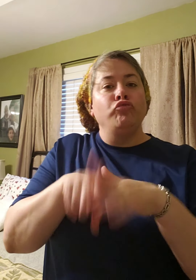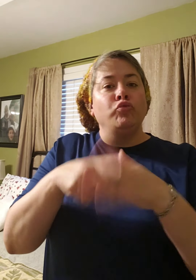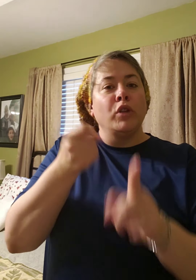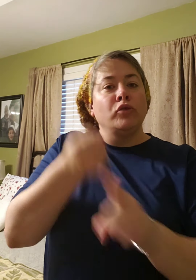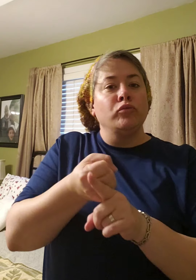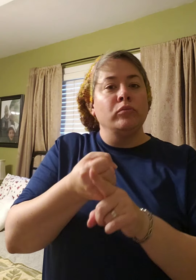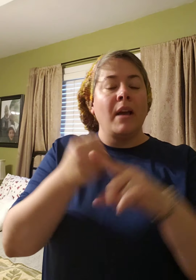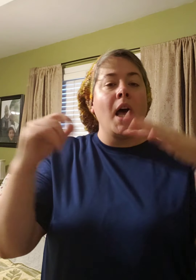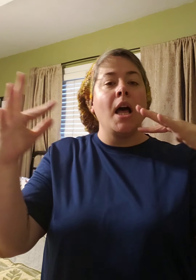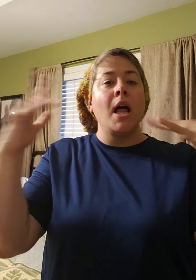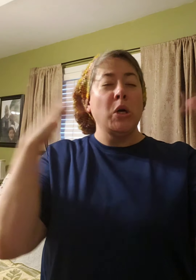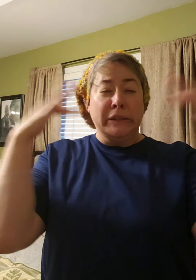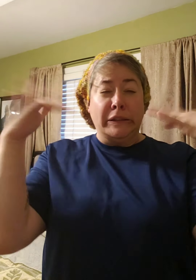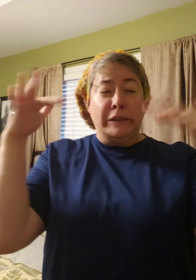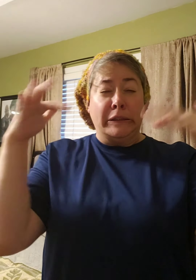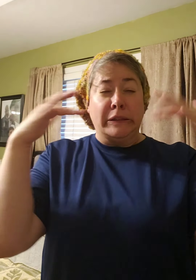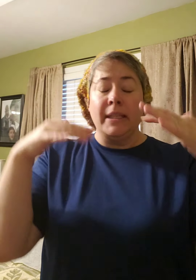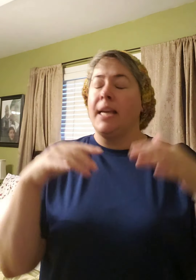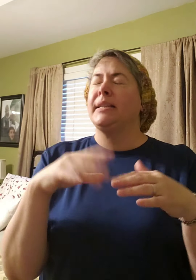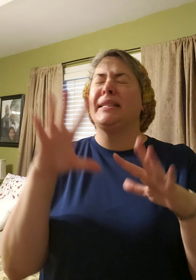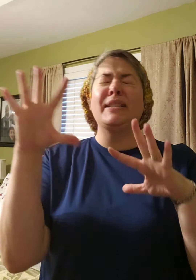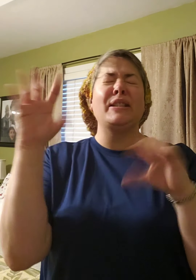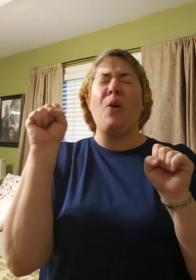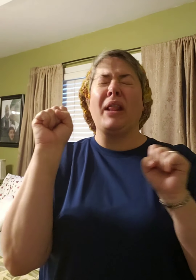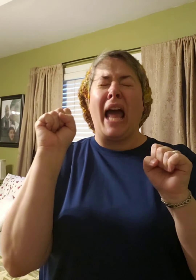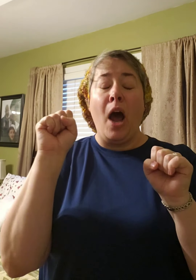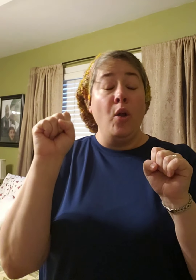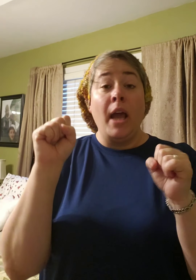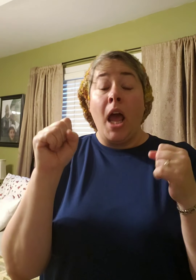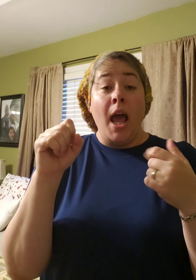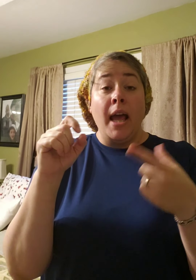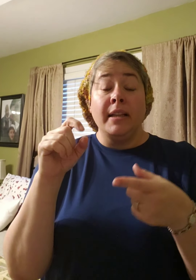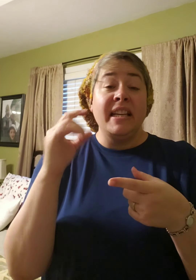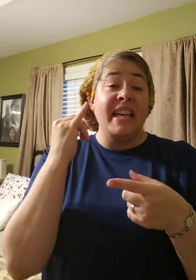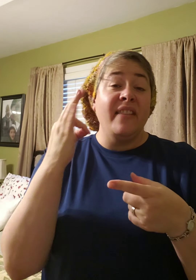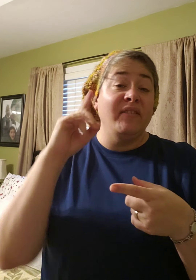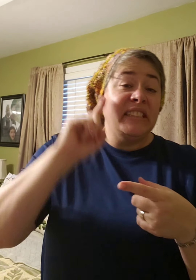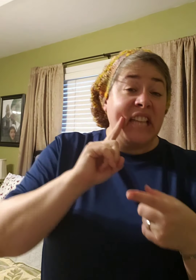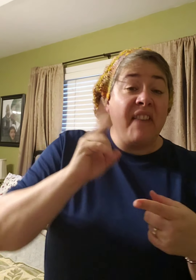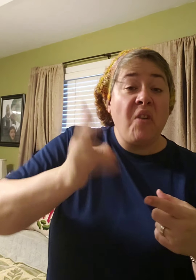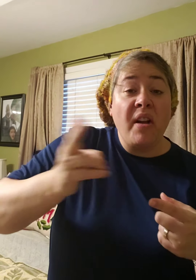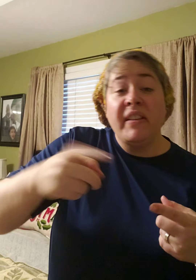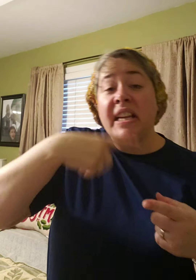which cause the shrill chirp It's SO loud. If deaf, HoH, or even hearing